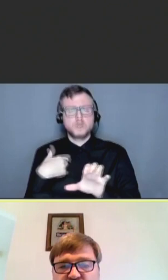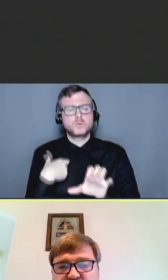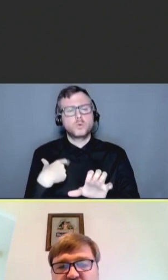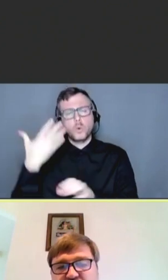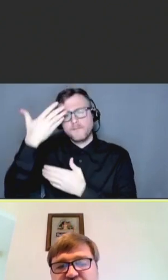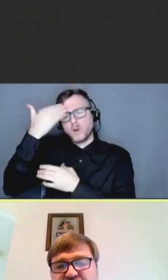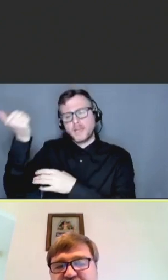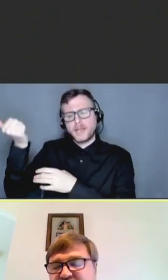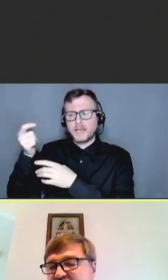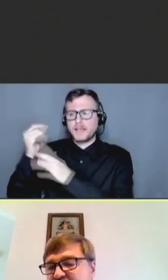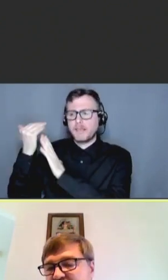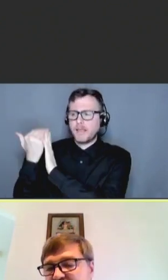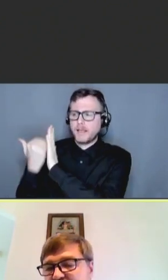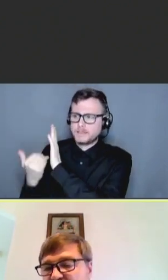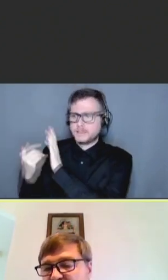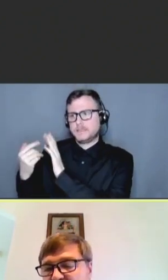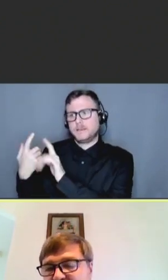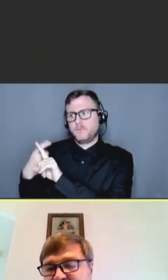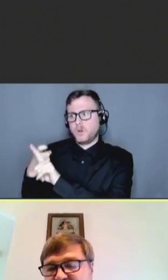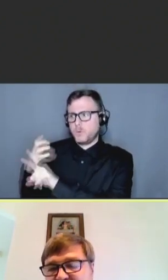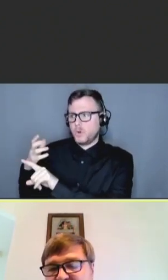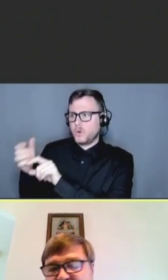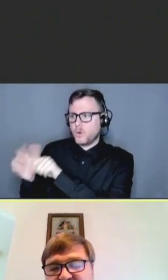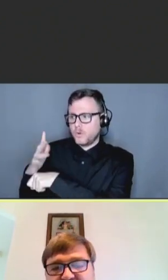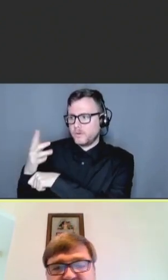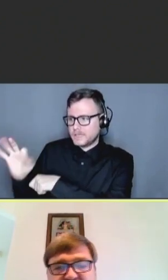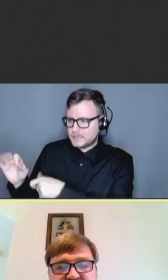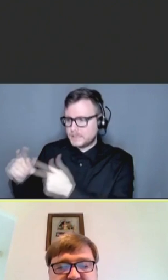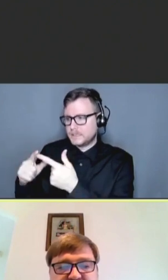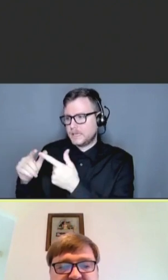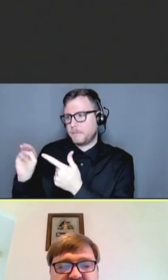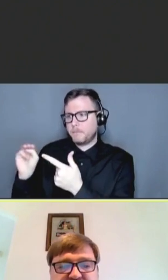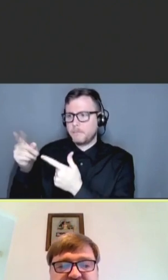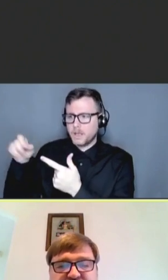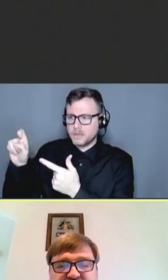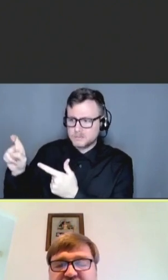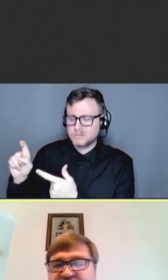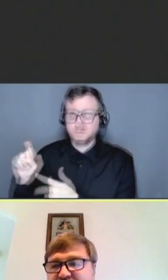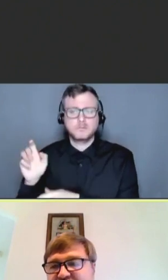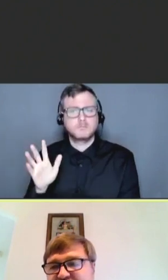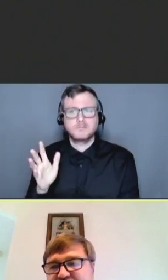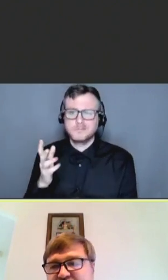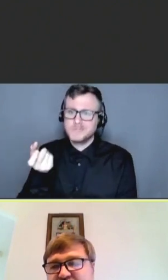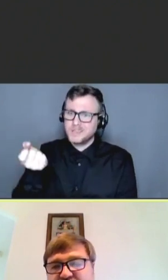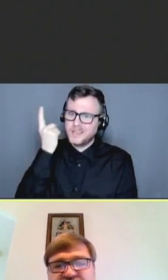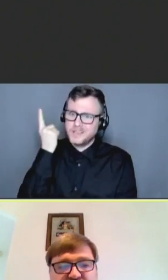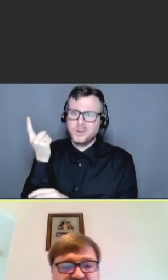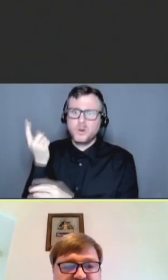through both COVID-19 and monkey pox. I think there's a lot of lessons to be learned with